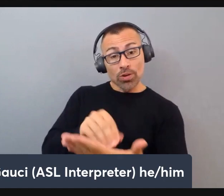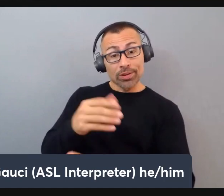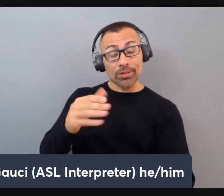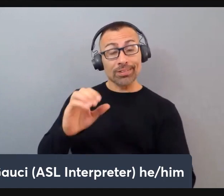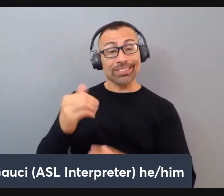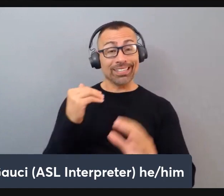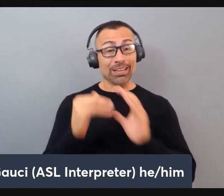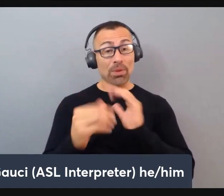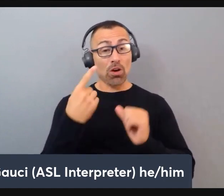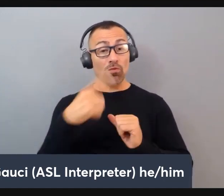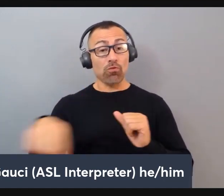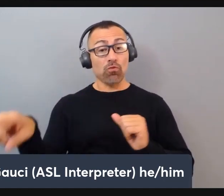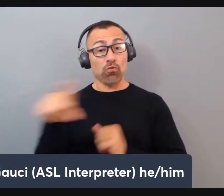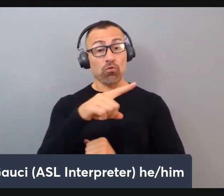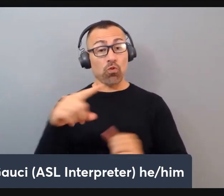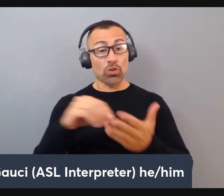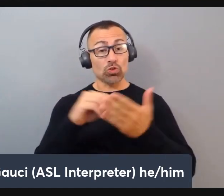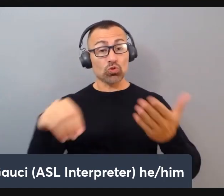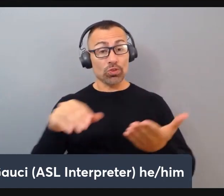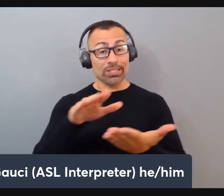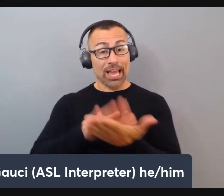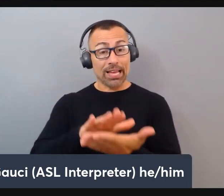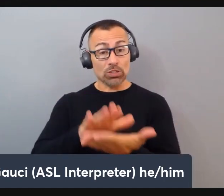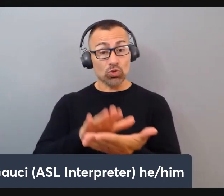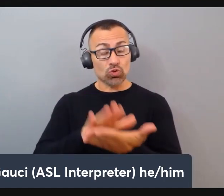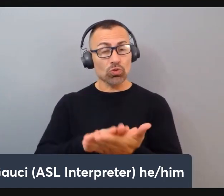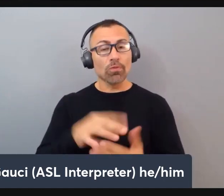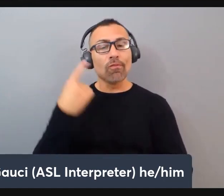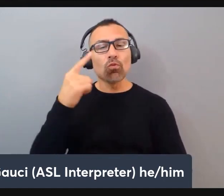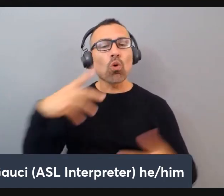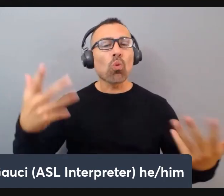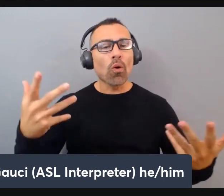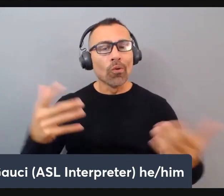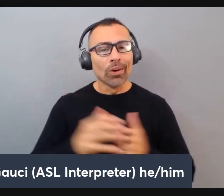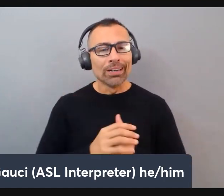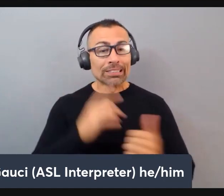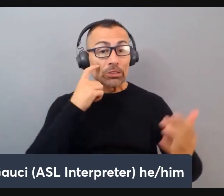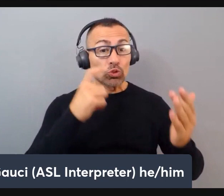to detect bullying, sexual harassment and suicidal threats.